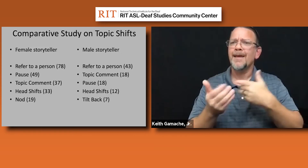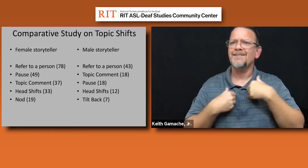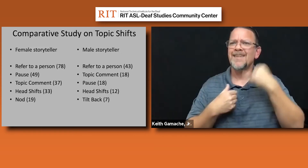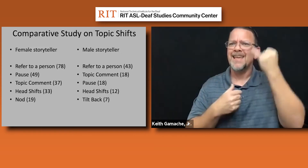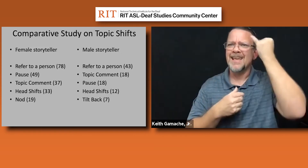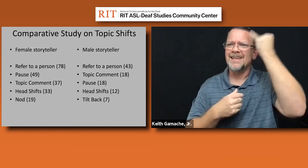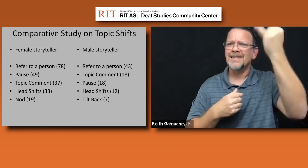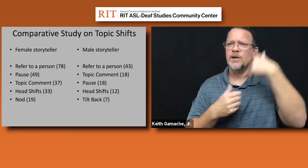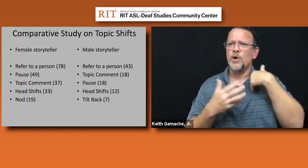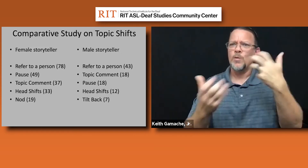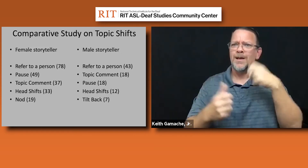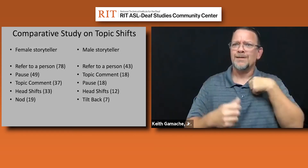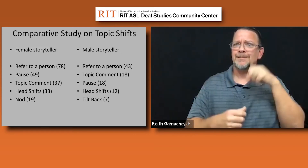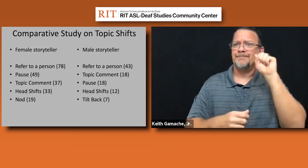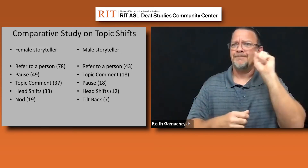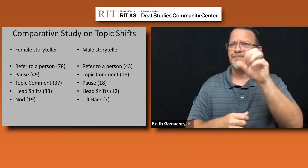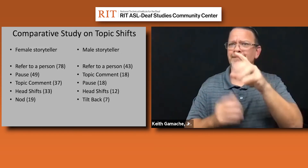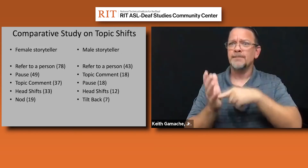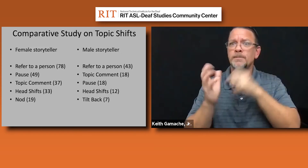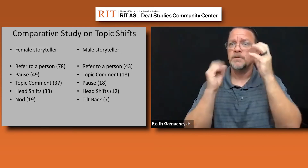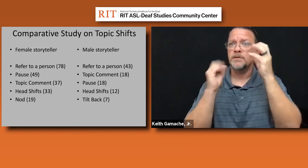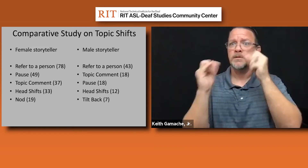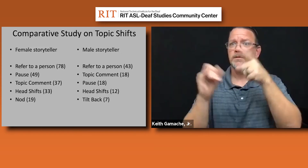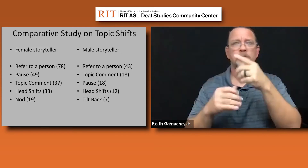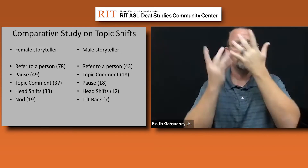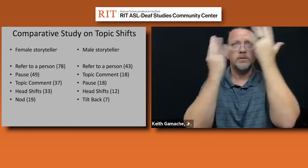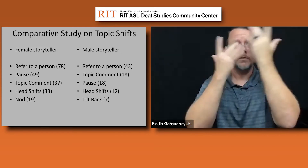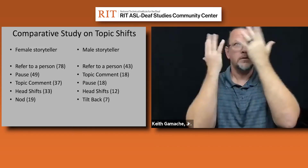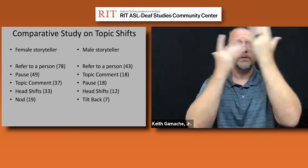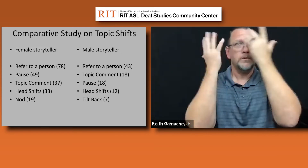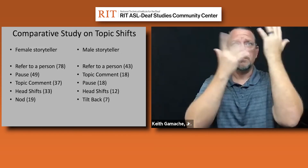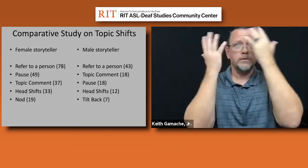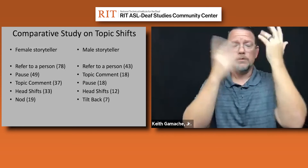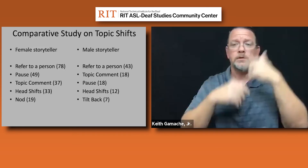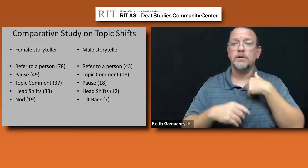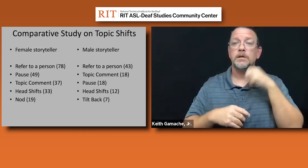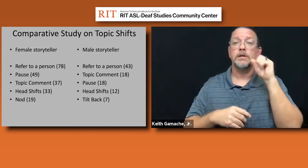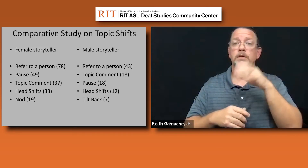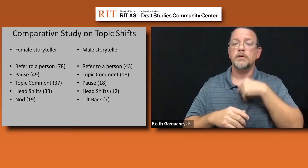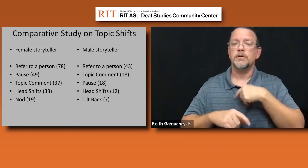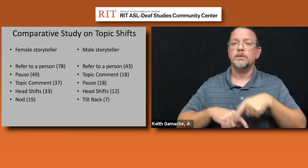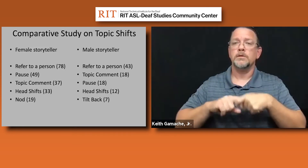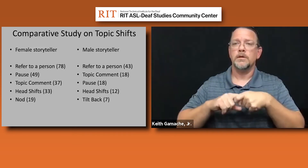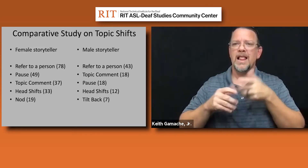Thinking about brainstorming, you have an idea that you want to share, and you've got all these thoughts